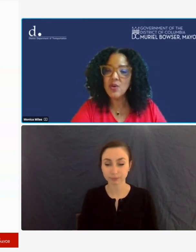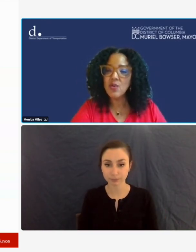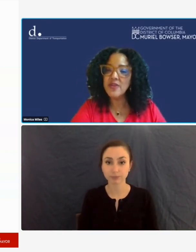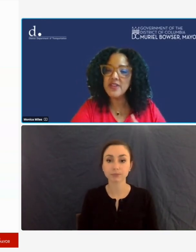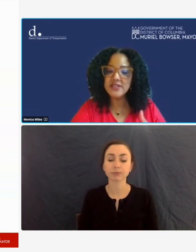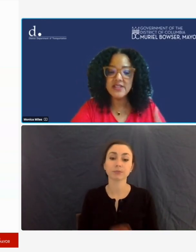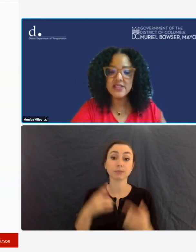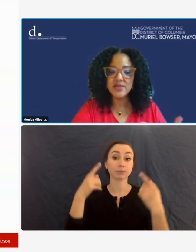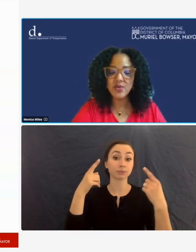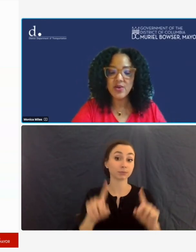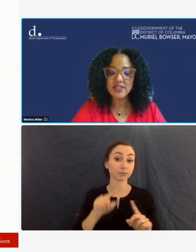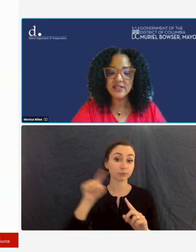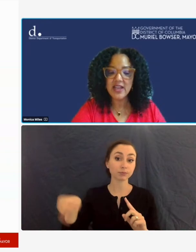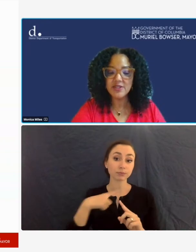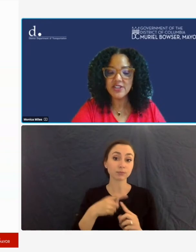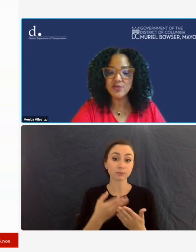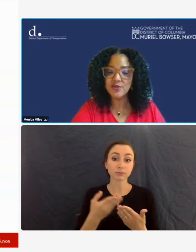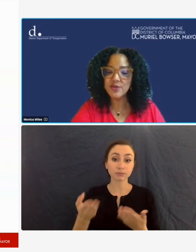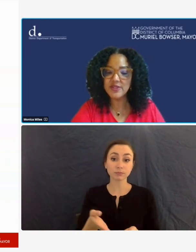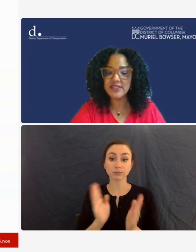when these things are requested and the compensation review is done